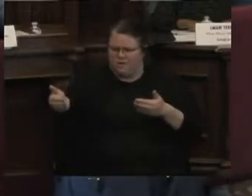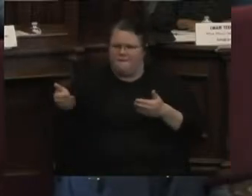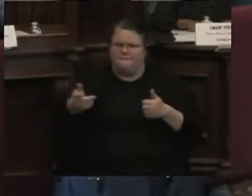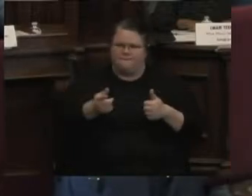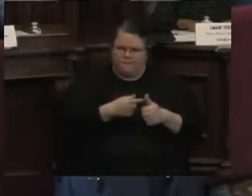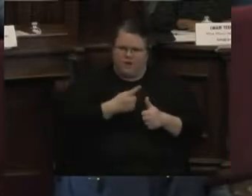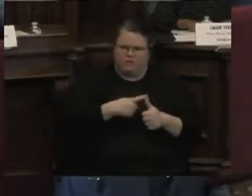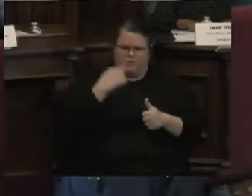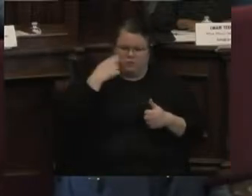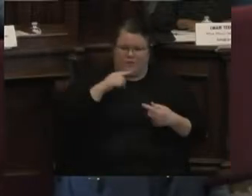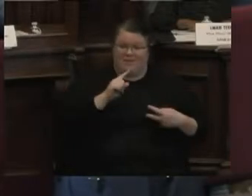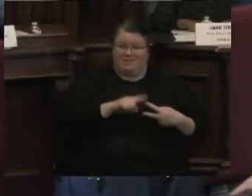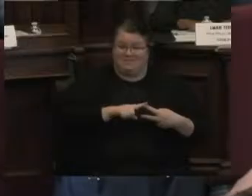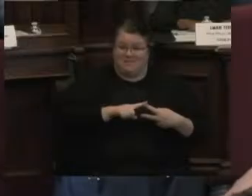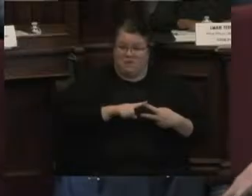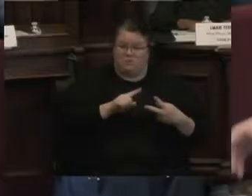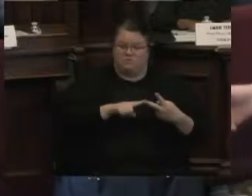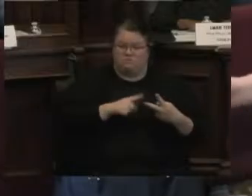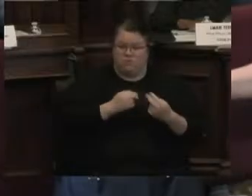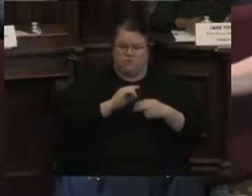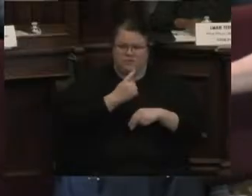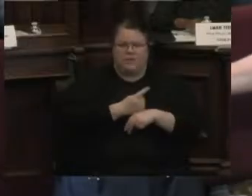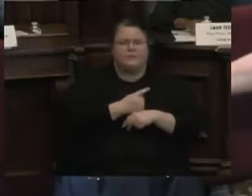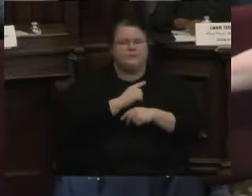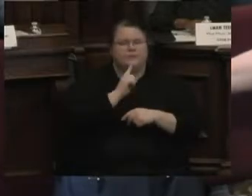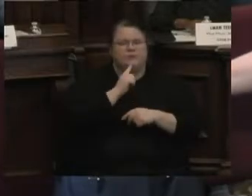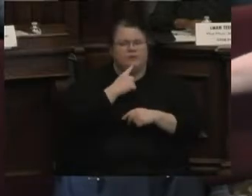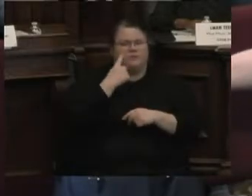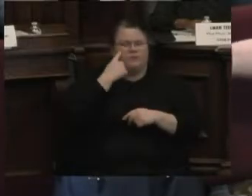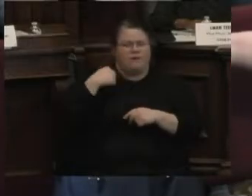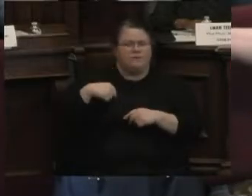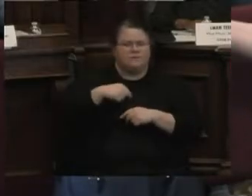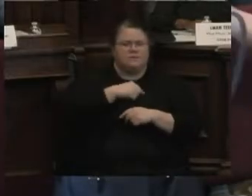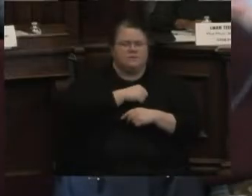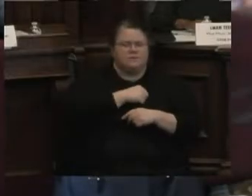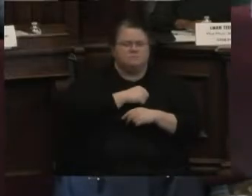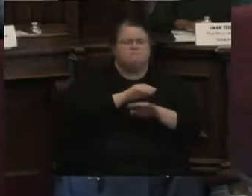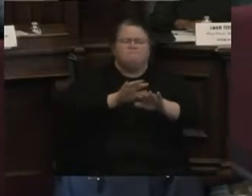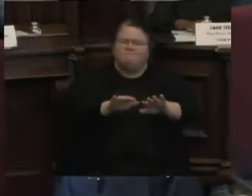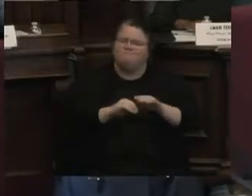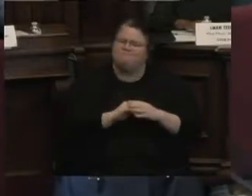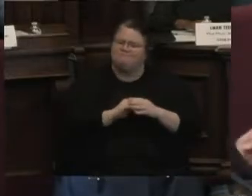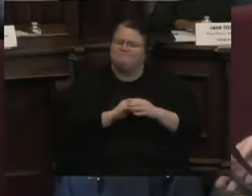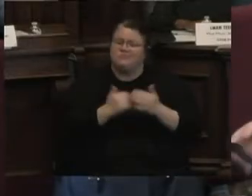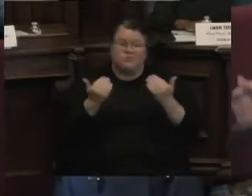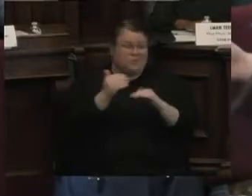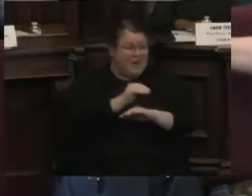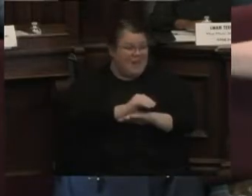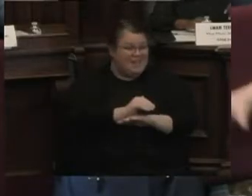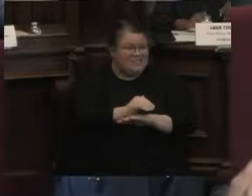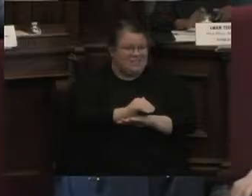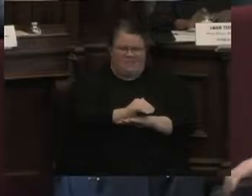discuss the future of the PAB without first acknowledging